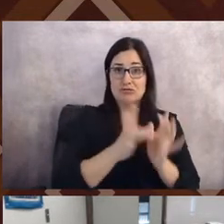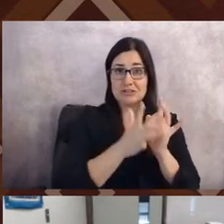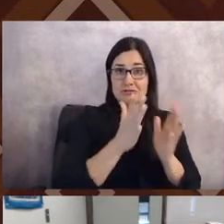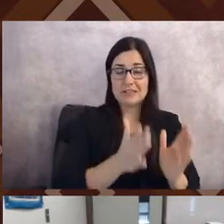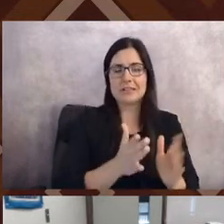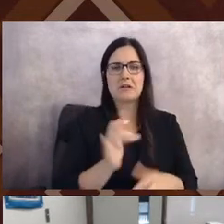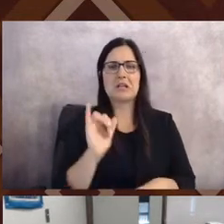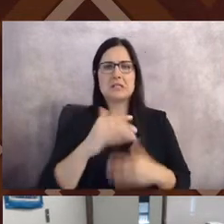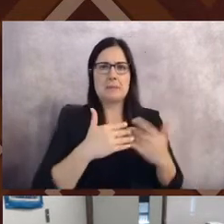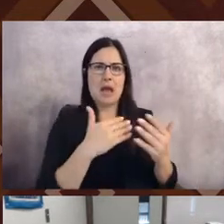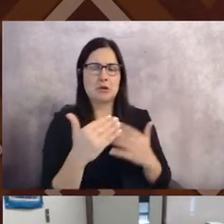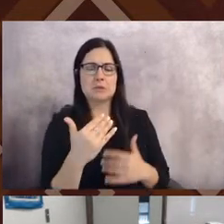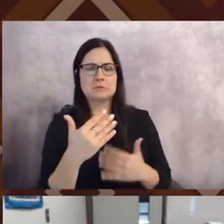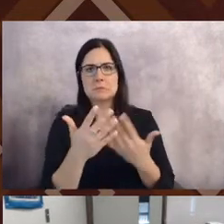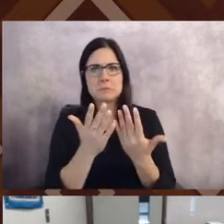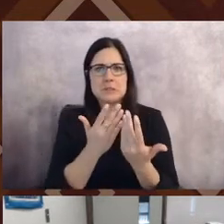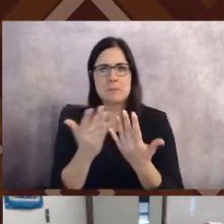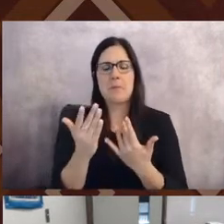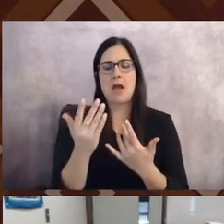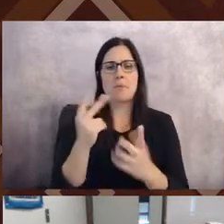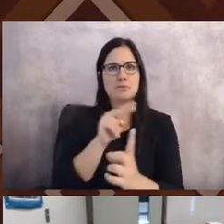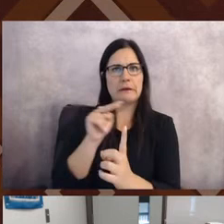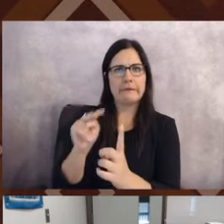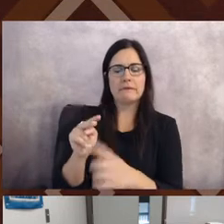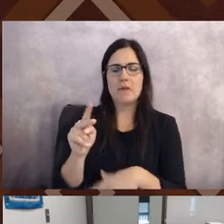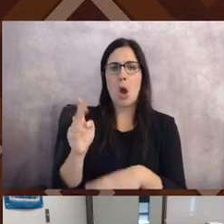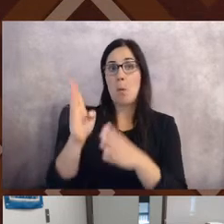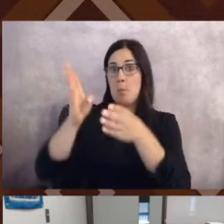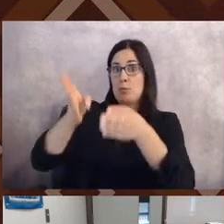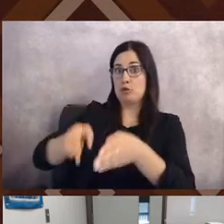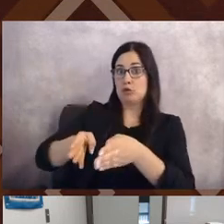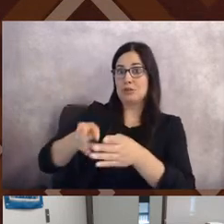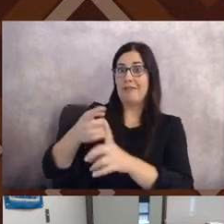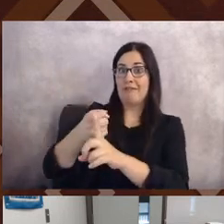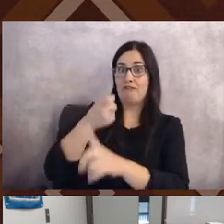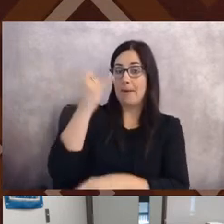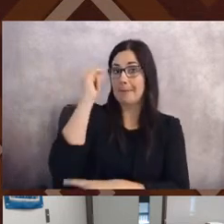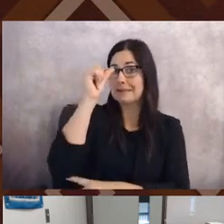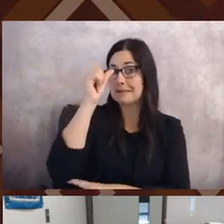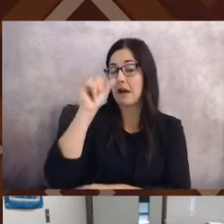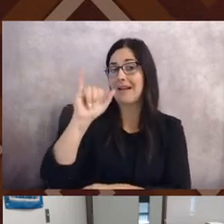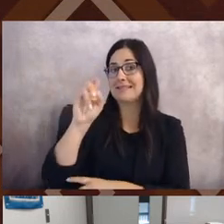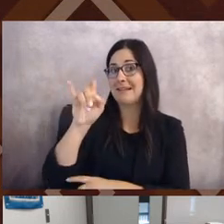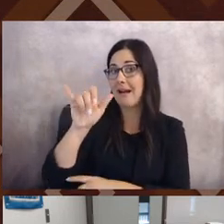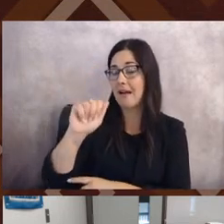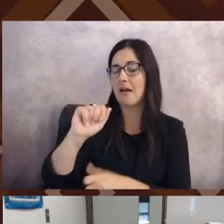They're not really going to distinguish whether a person is from India, whether it's from Sikh or Muslim,